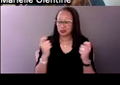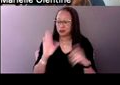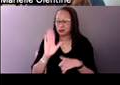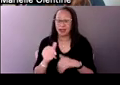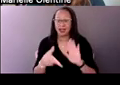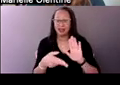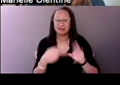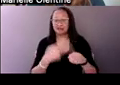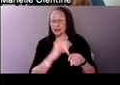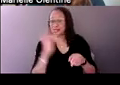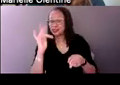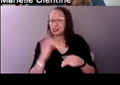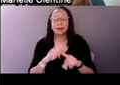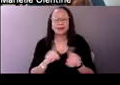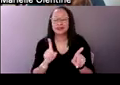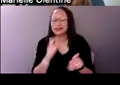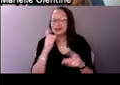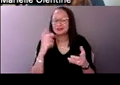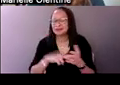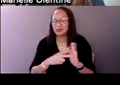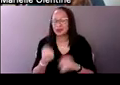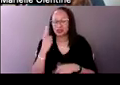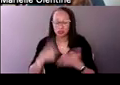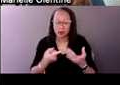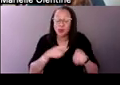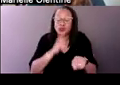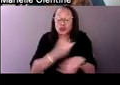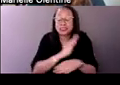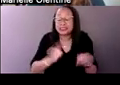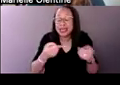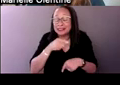around us, and using your priorities, because what's